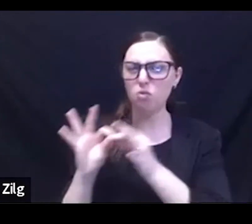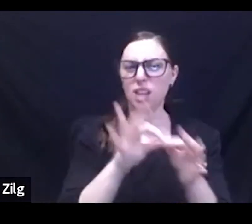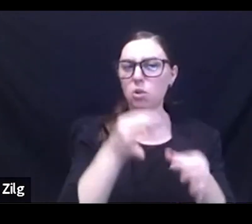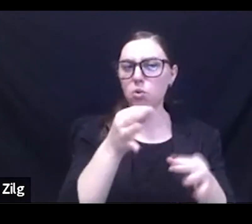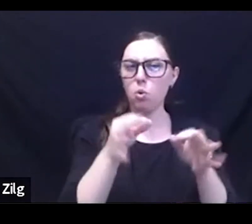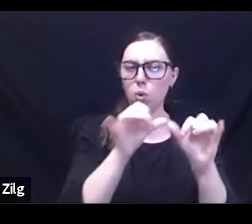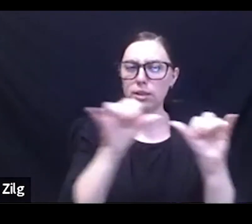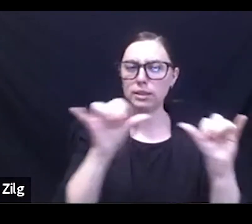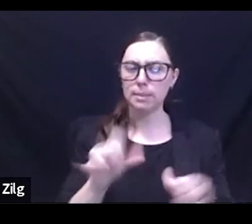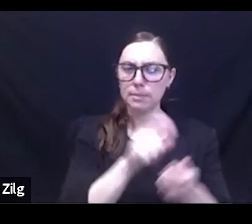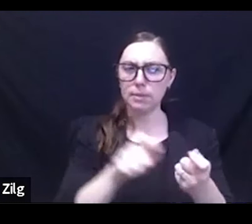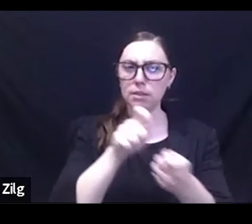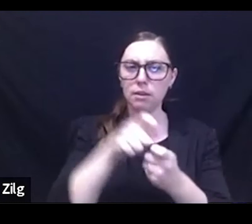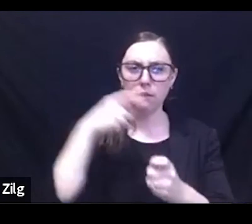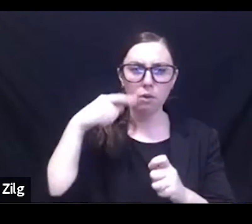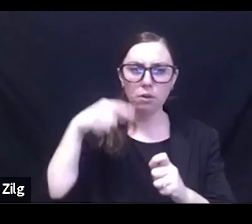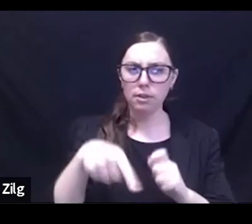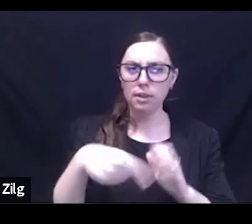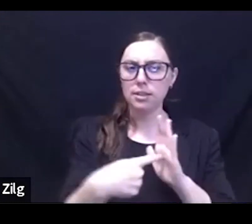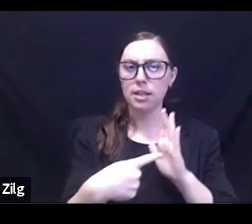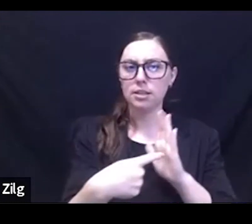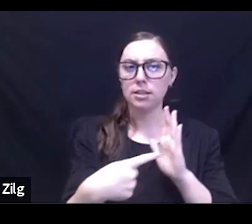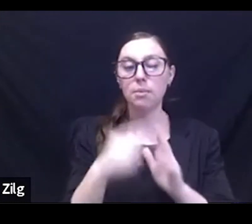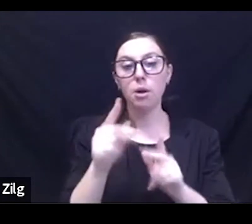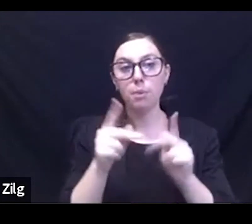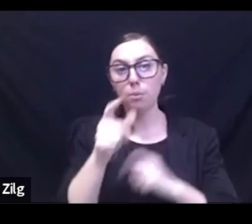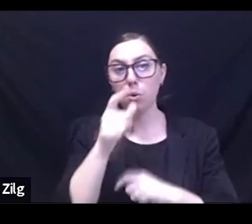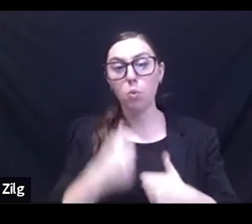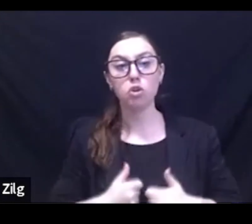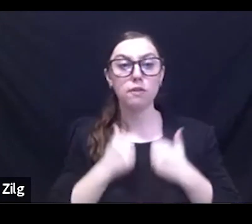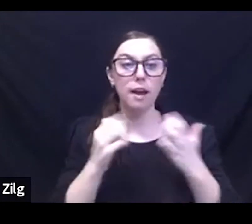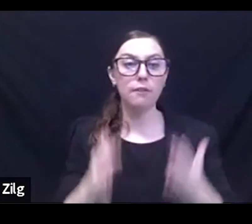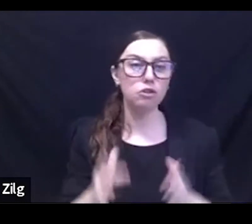particularly in this case those who were survivors of violent crime, things like that. Katherine: Yeah.